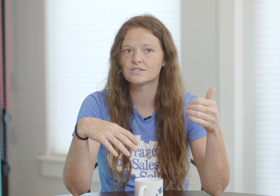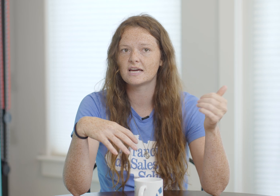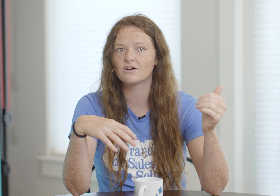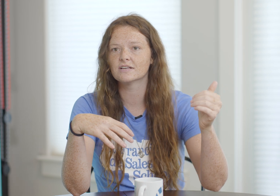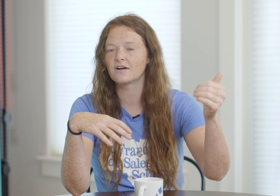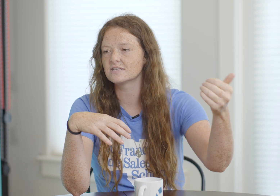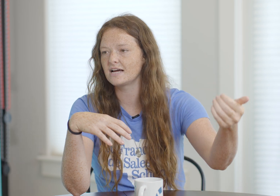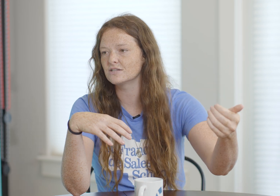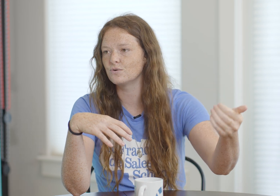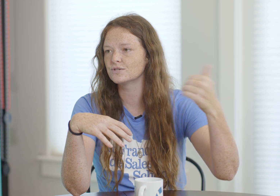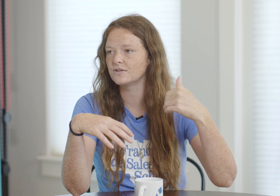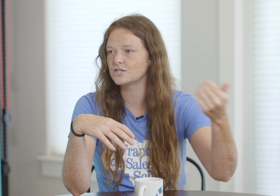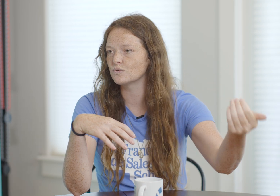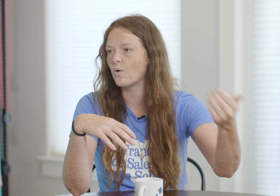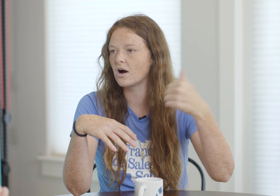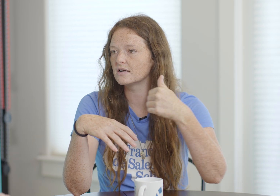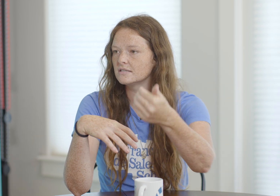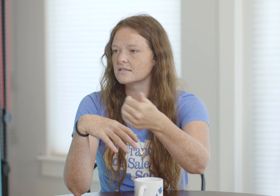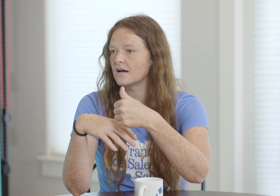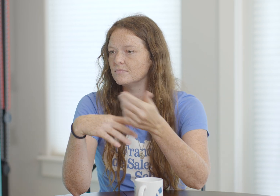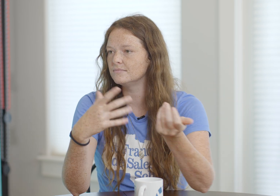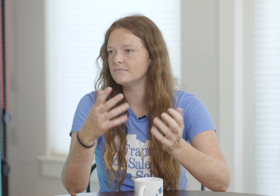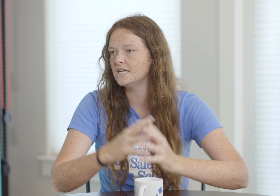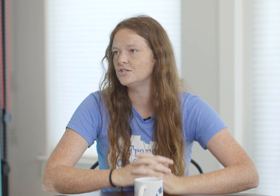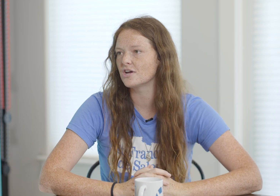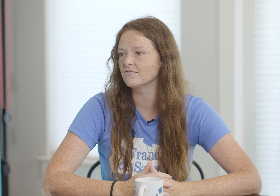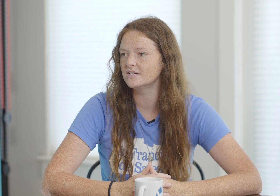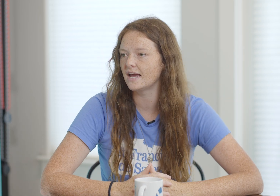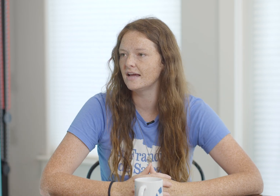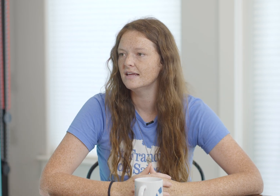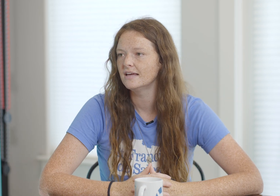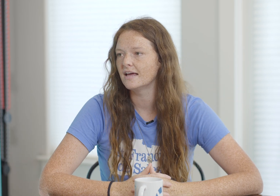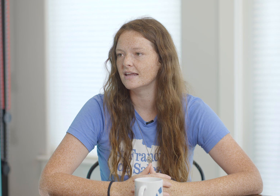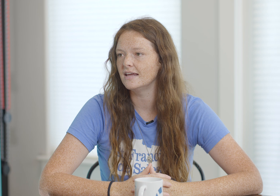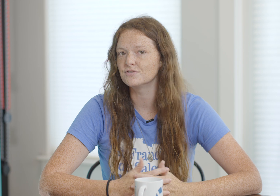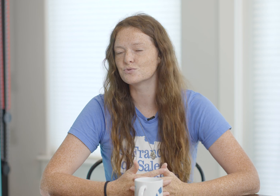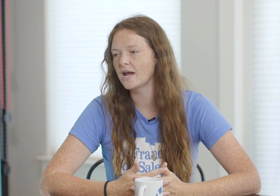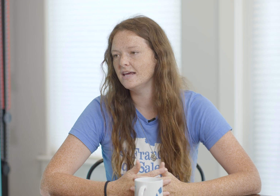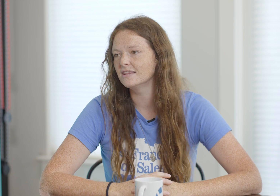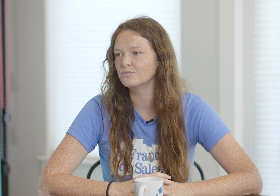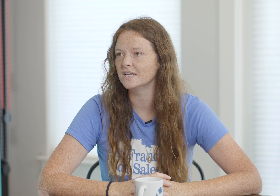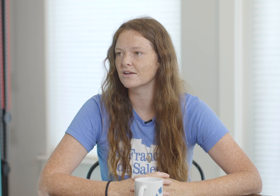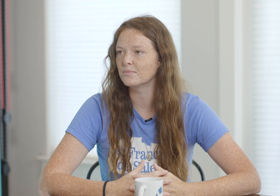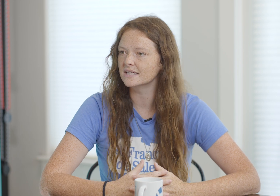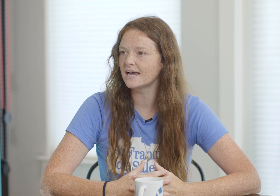they all live outside of school, so they just walk to come every day and if it's raining, they'll be a little bit late